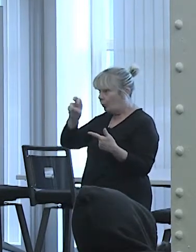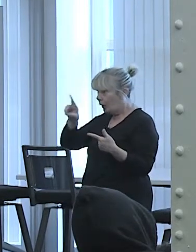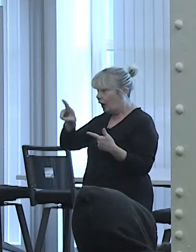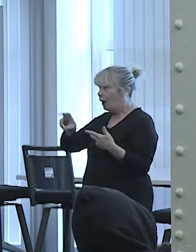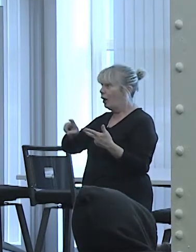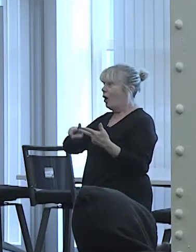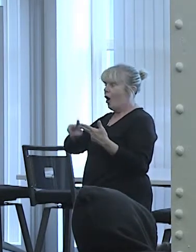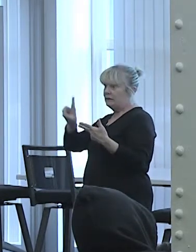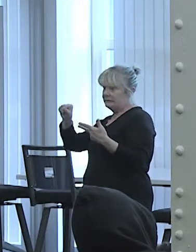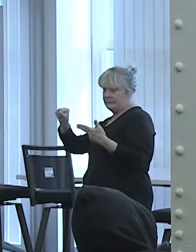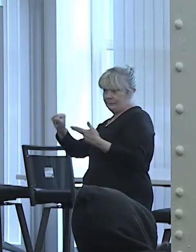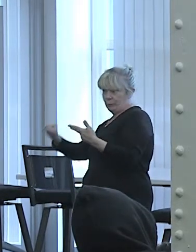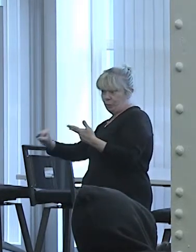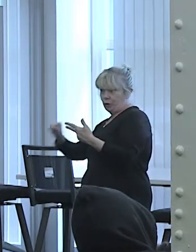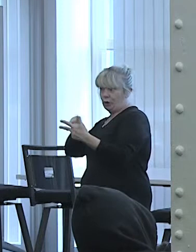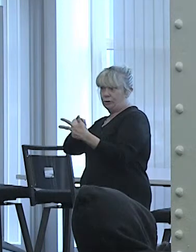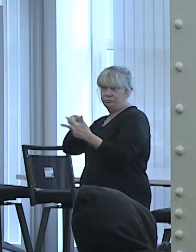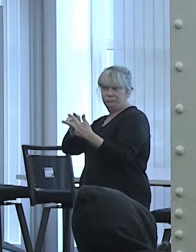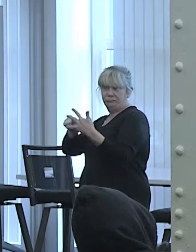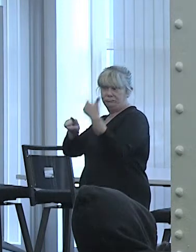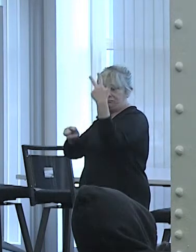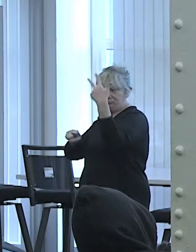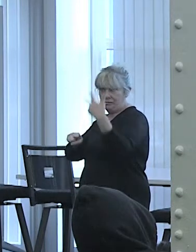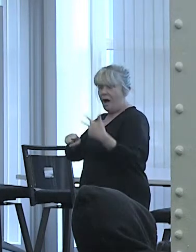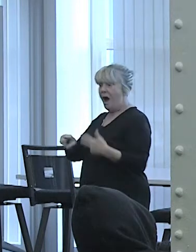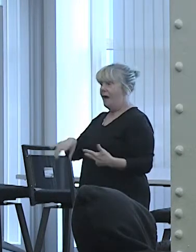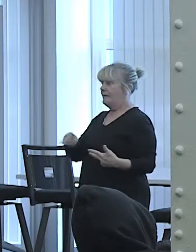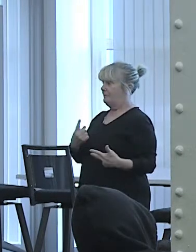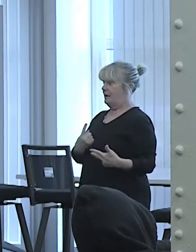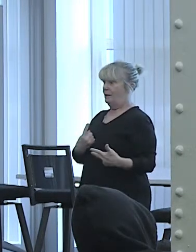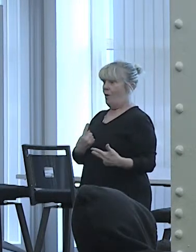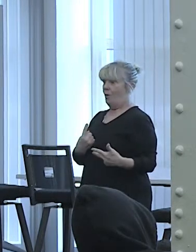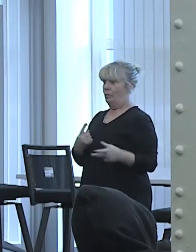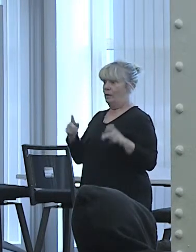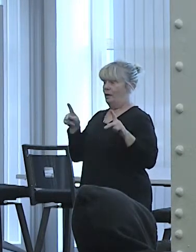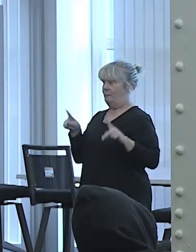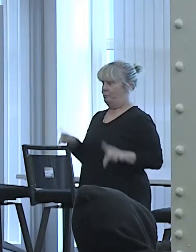And I will tell you that I often find myself the only person of color in a disability space.